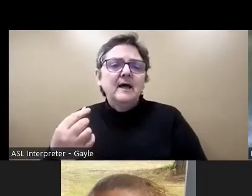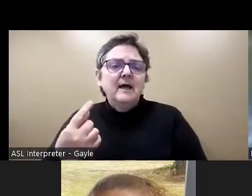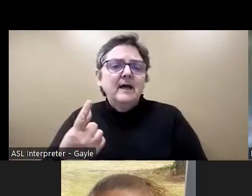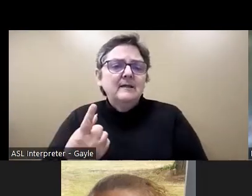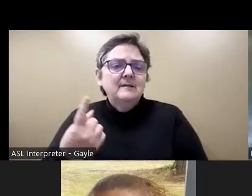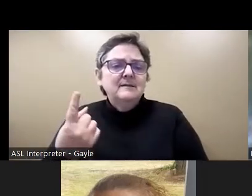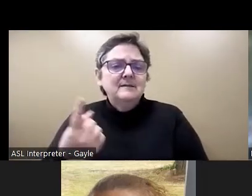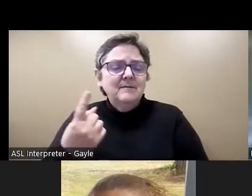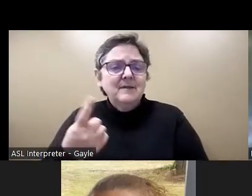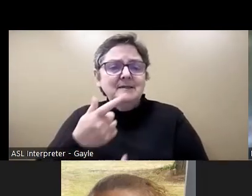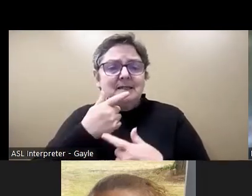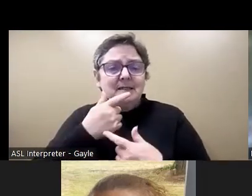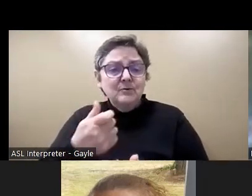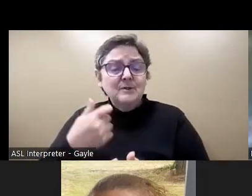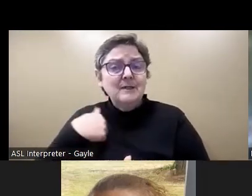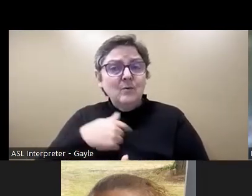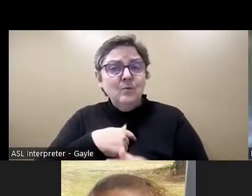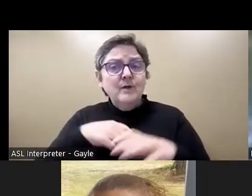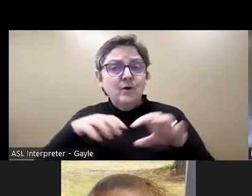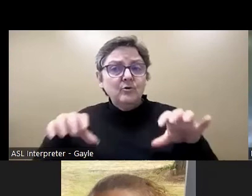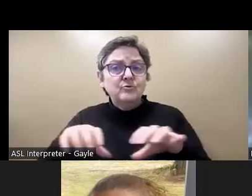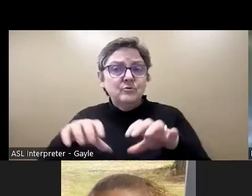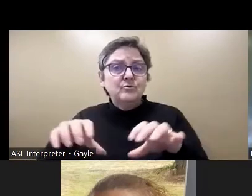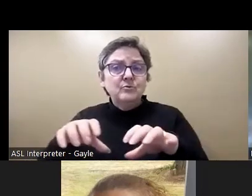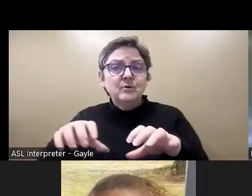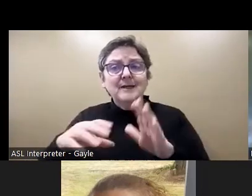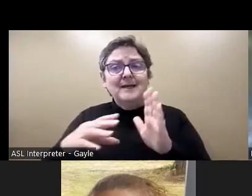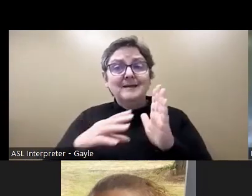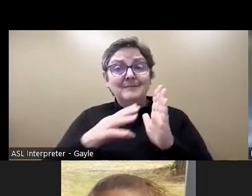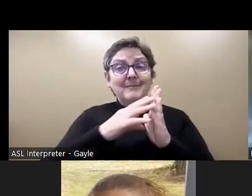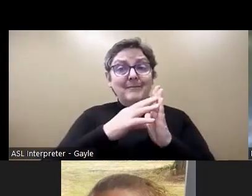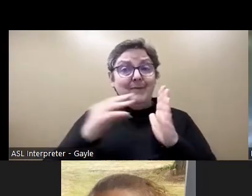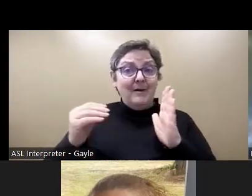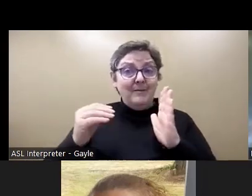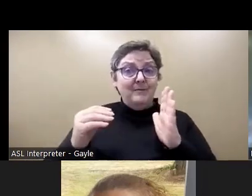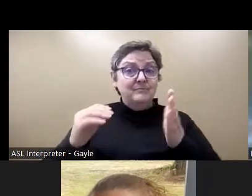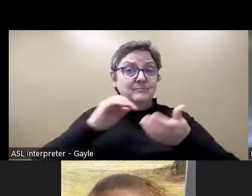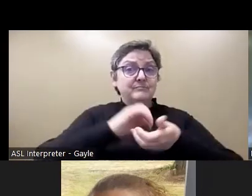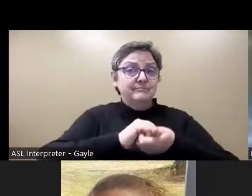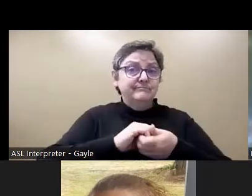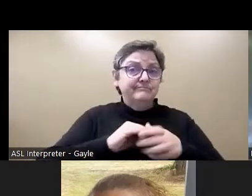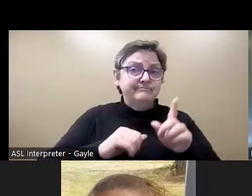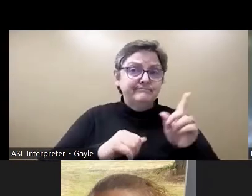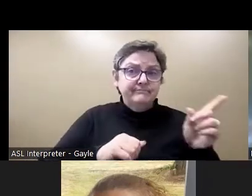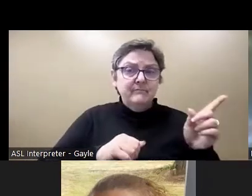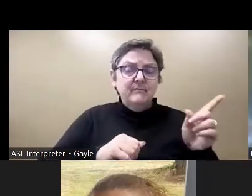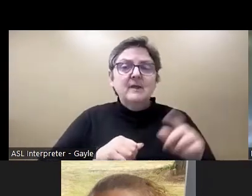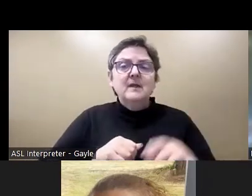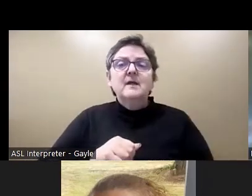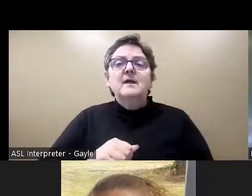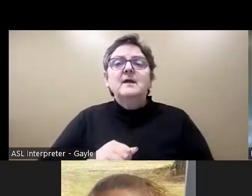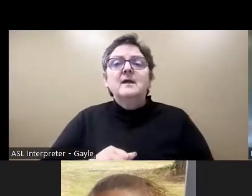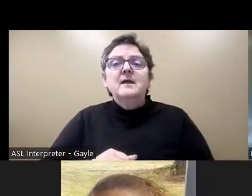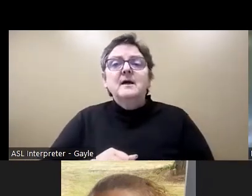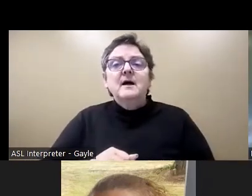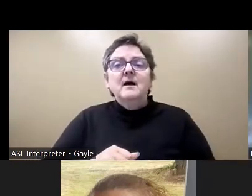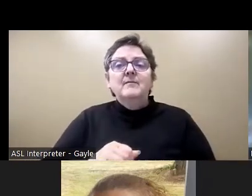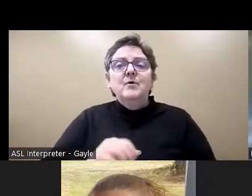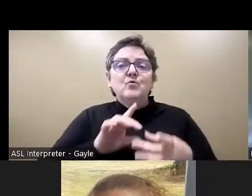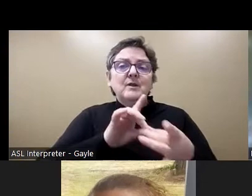that we're doing in Papua New Guinea is the All Children Reading the uni project